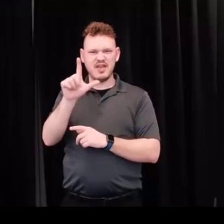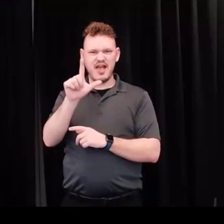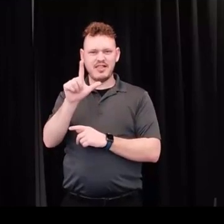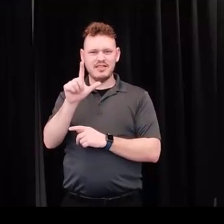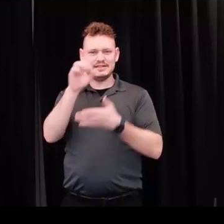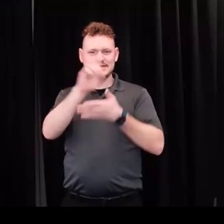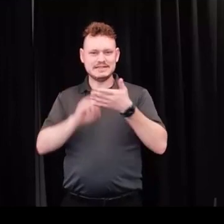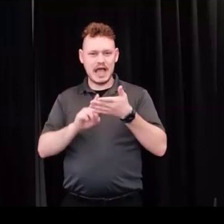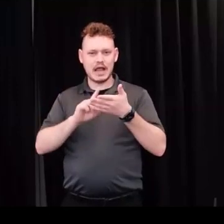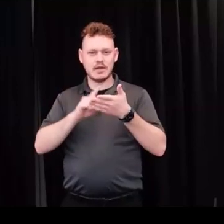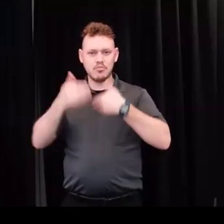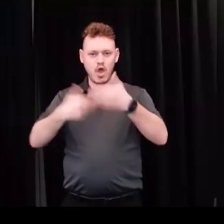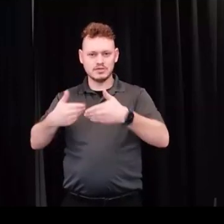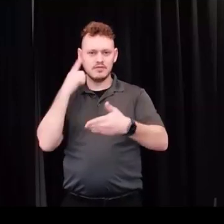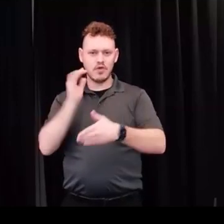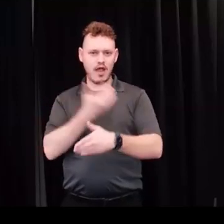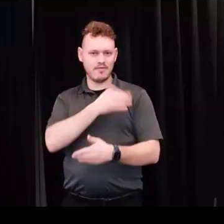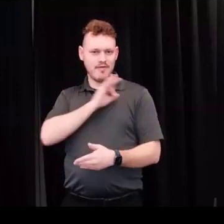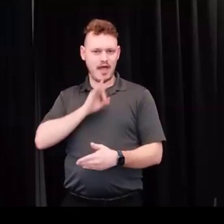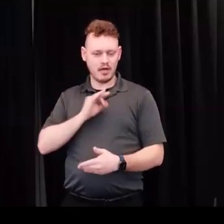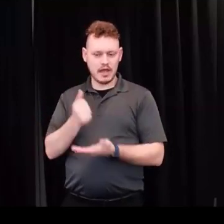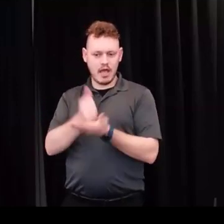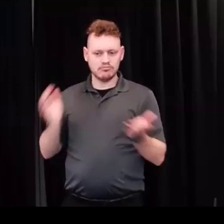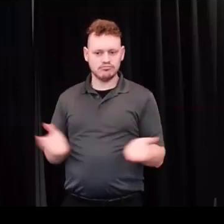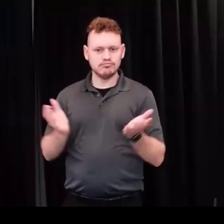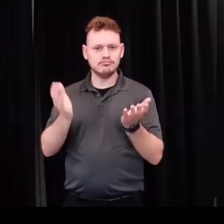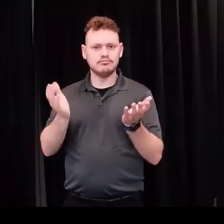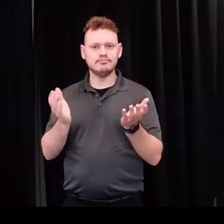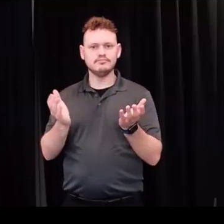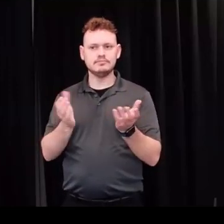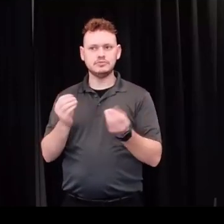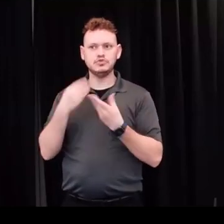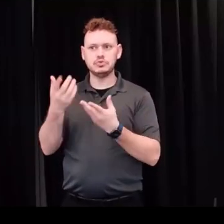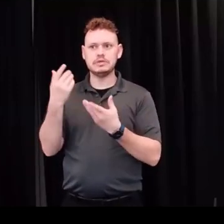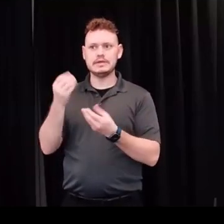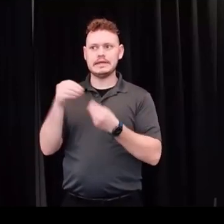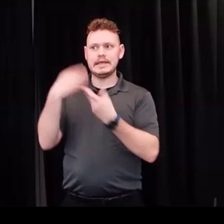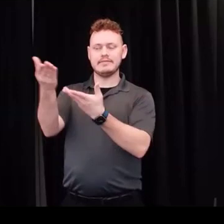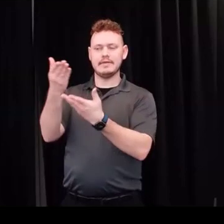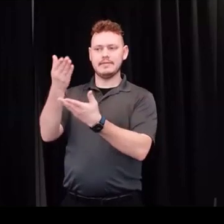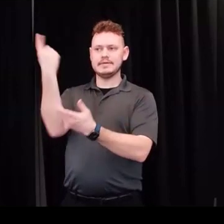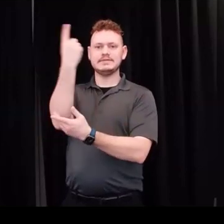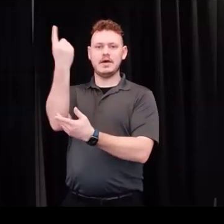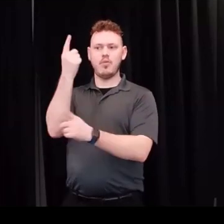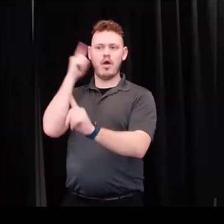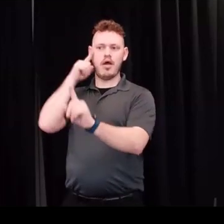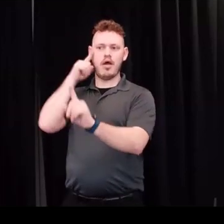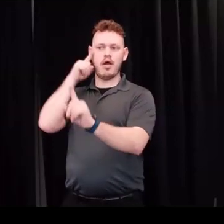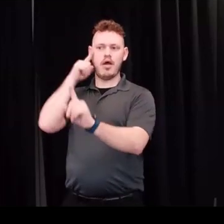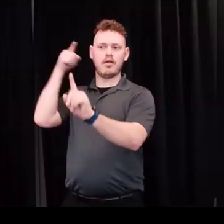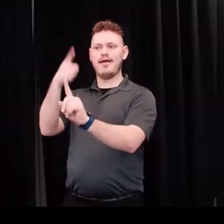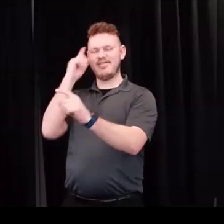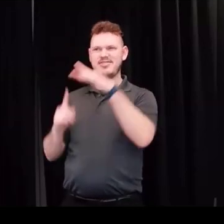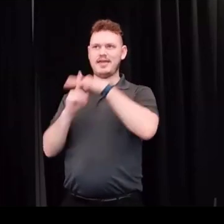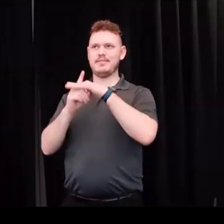our faculty and truly give them someone to think about. When we talk to faculty one of